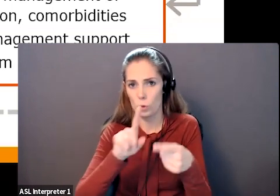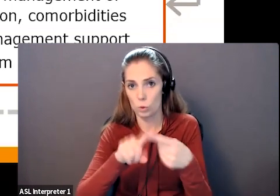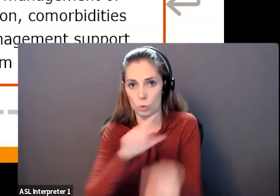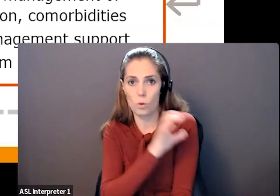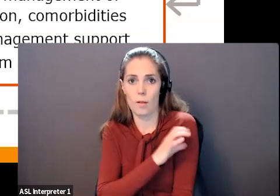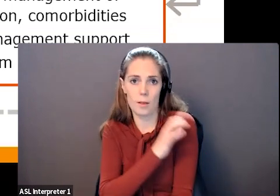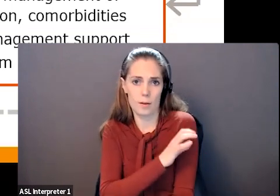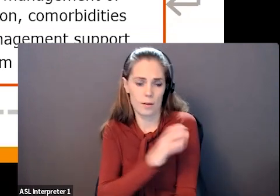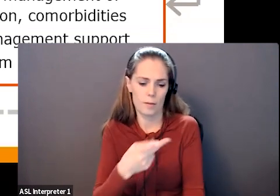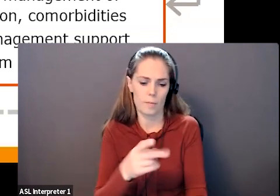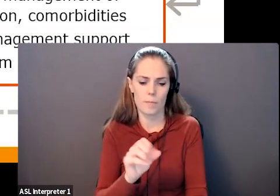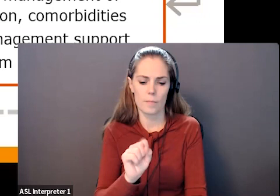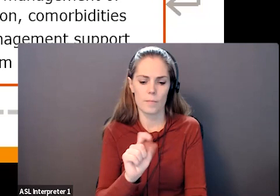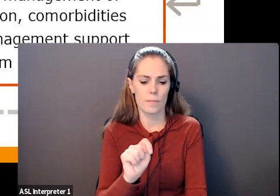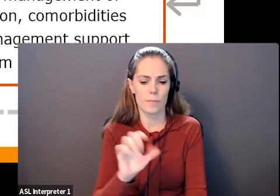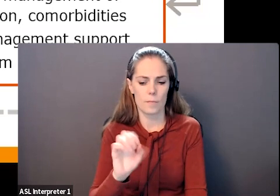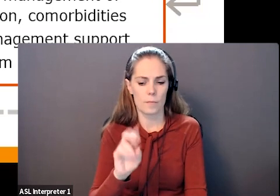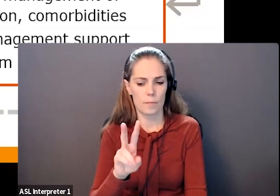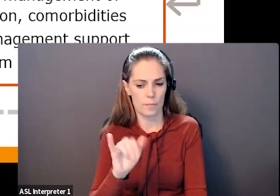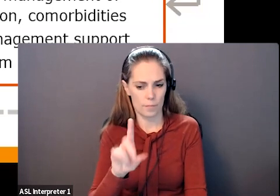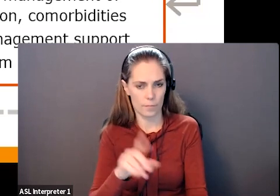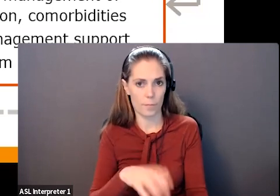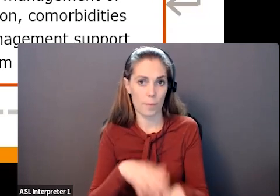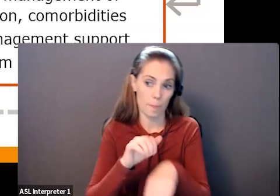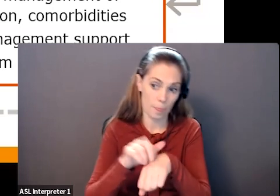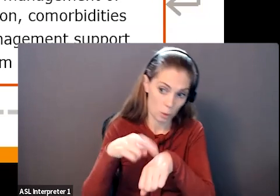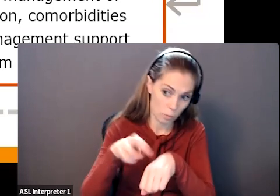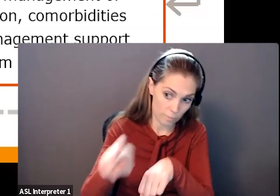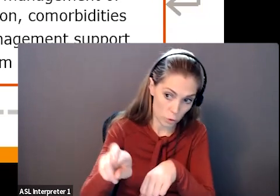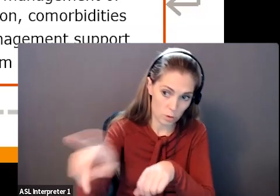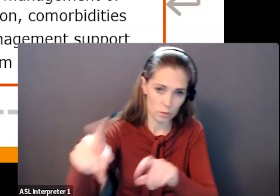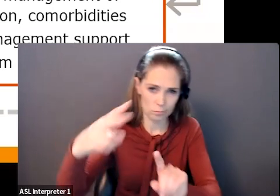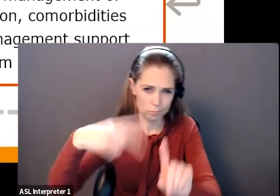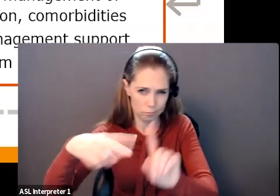then kind of comes back to our team to look at what kinds of further investigations or specialty